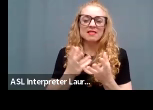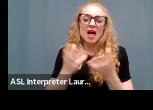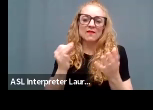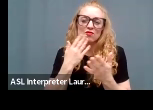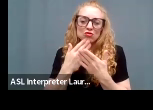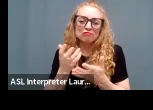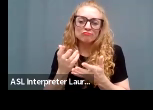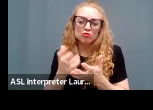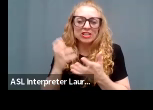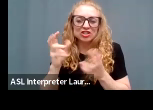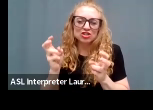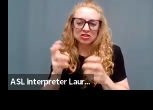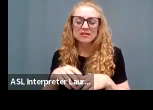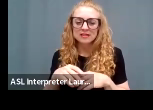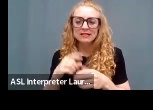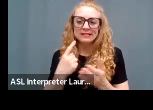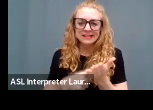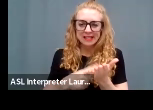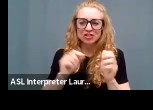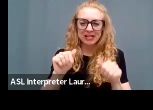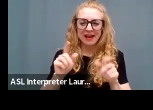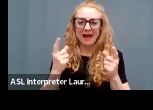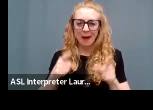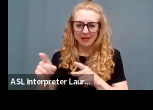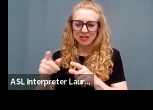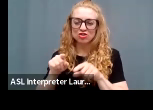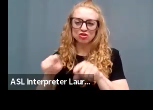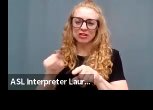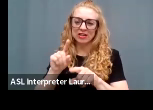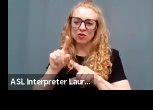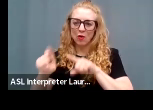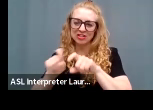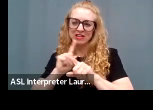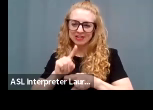if you will on the topic can come out through q a so put a bit more than 15 minutes on the Q a